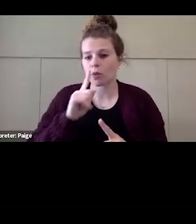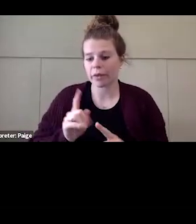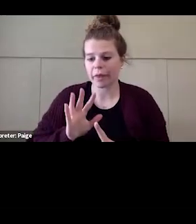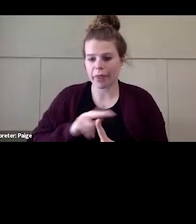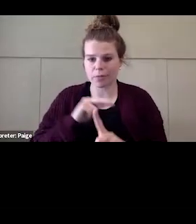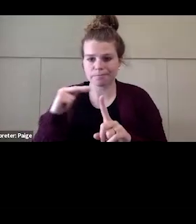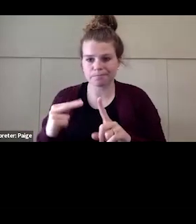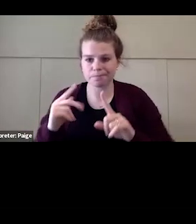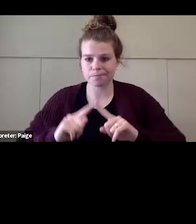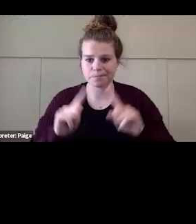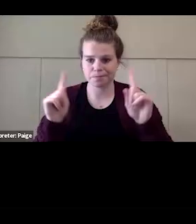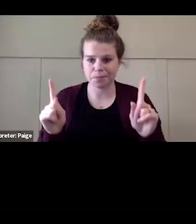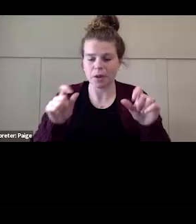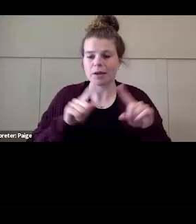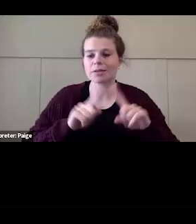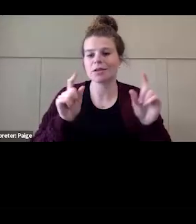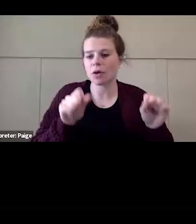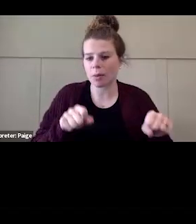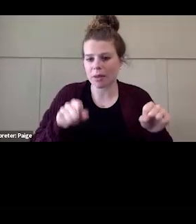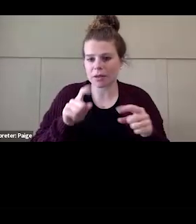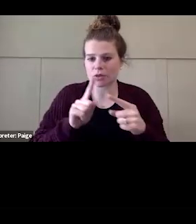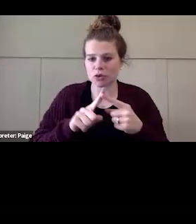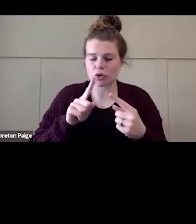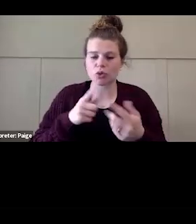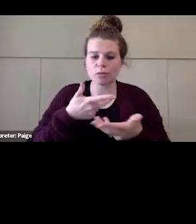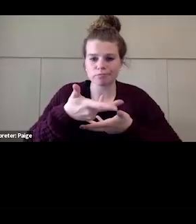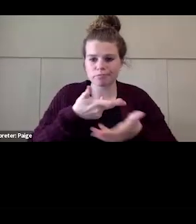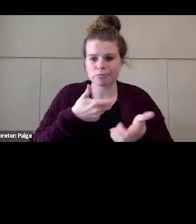and a different ability to approach the neighbors that they're working with.